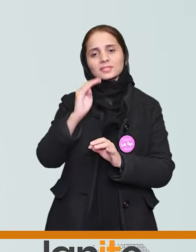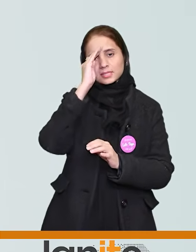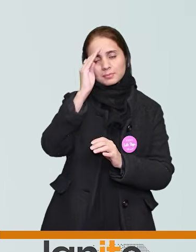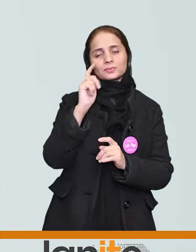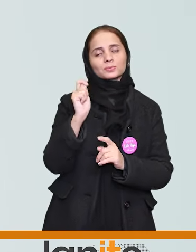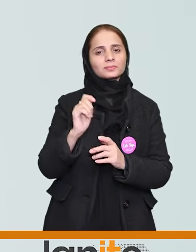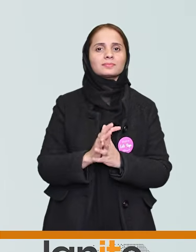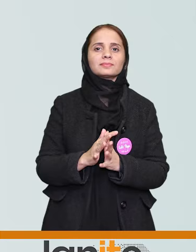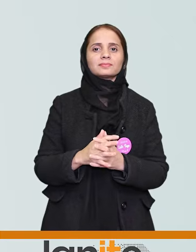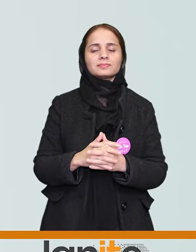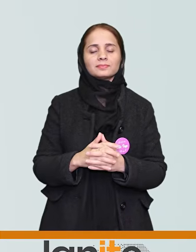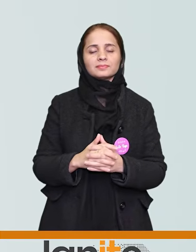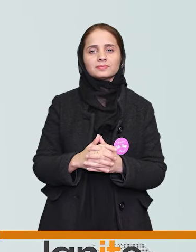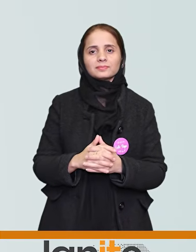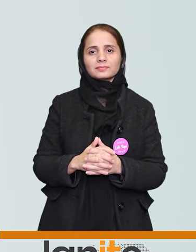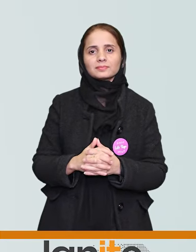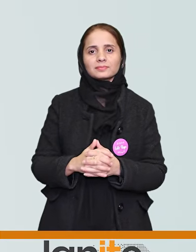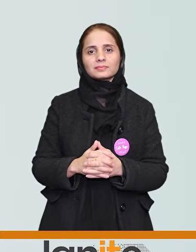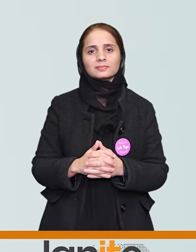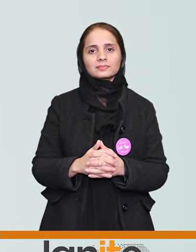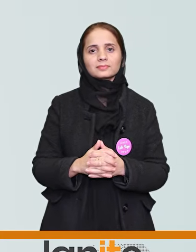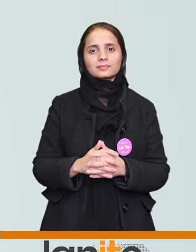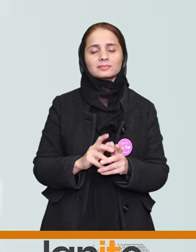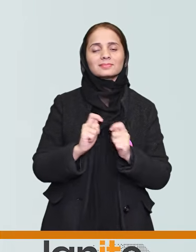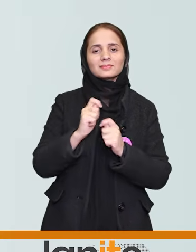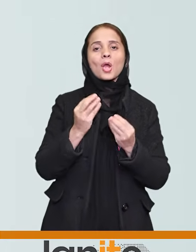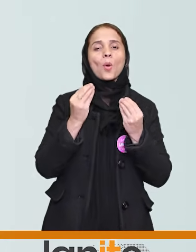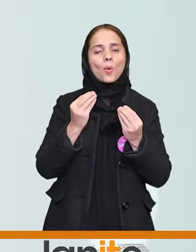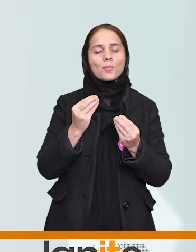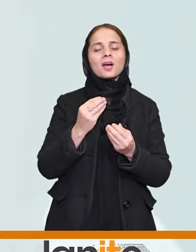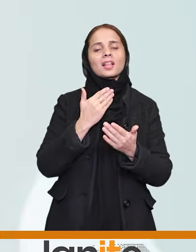then it starts with the greetings and it ends with the greetings. That’s how?